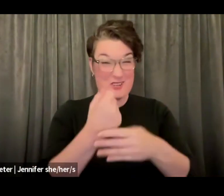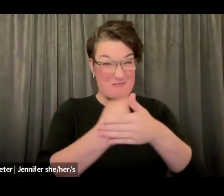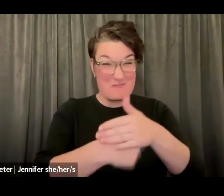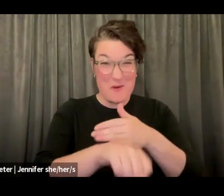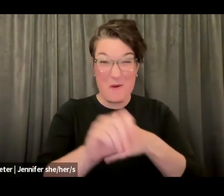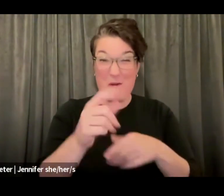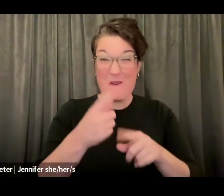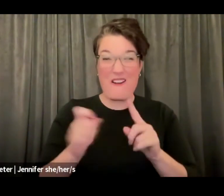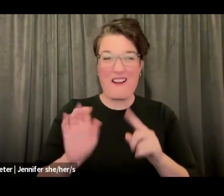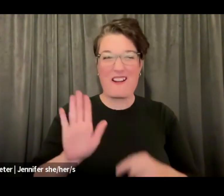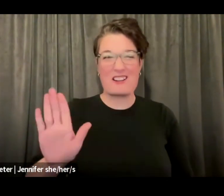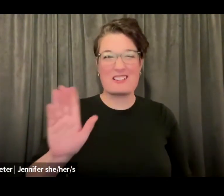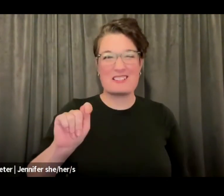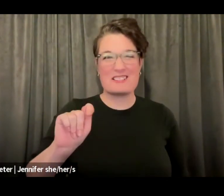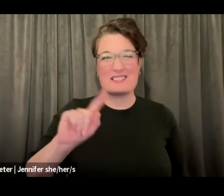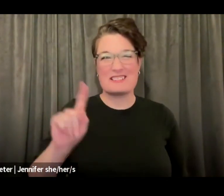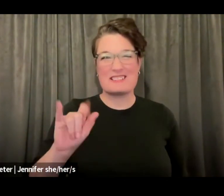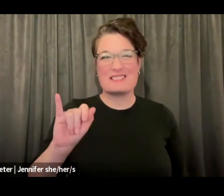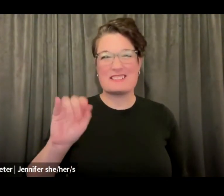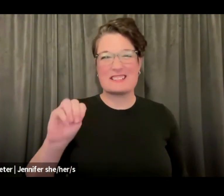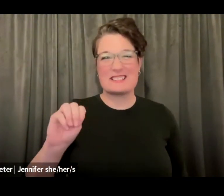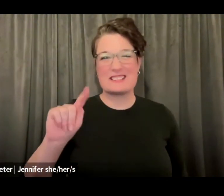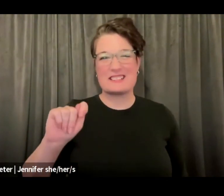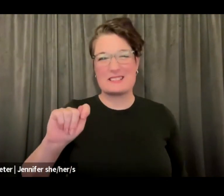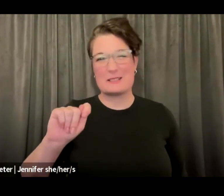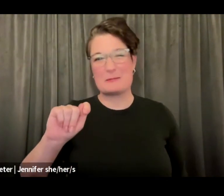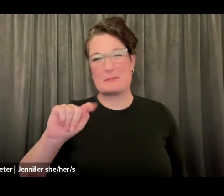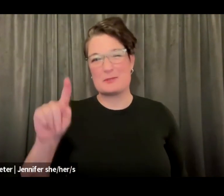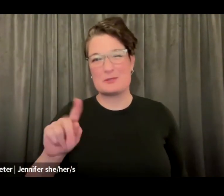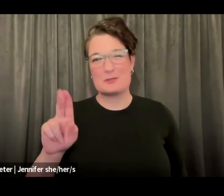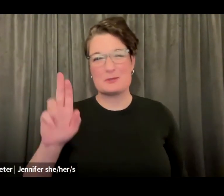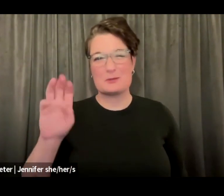He emerging from her tzimtzum.